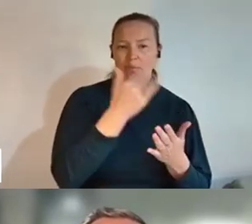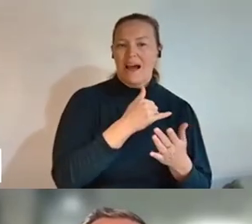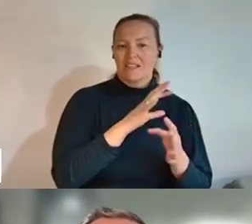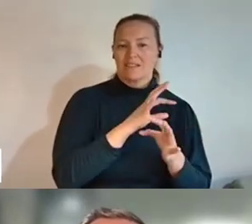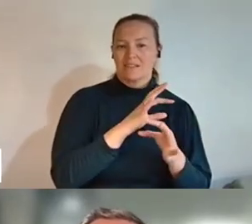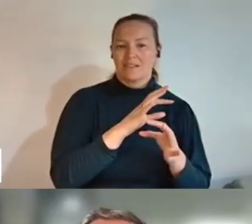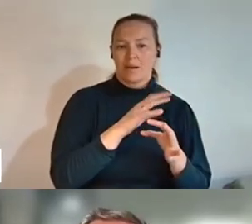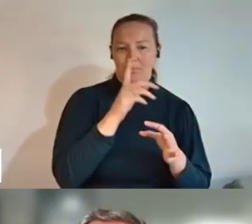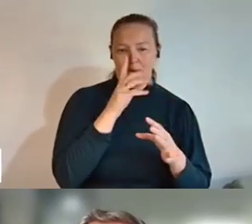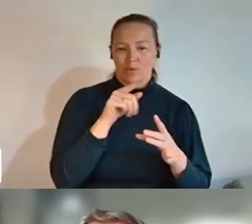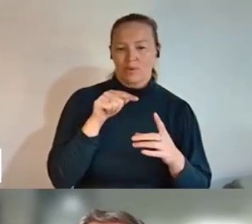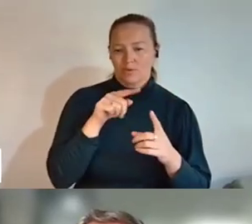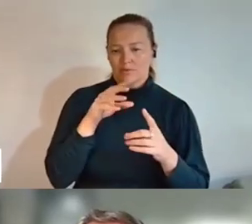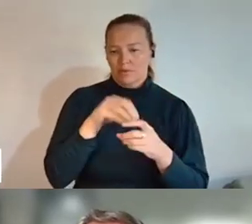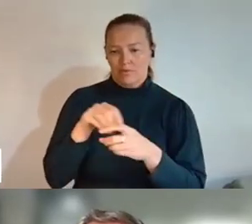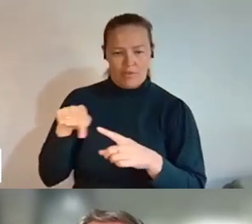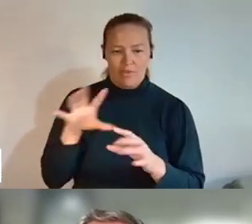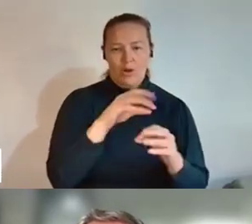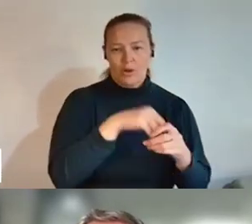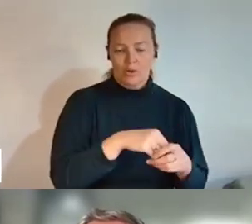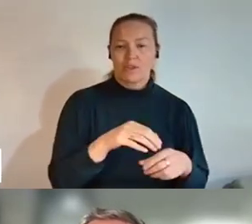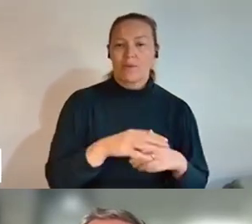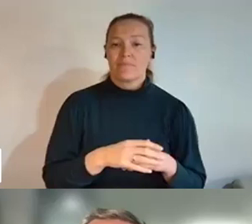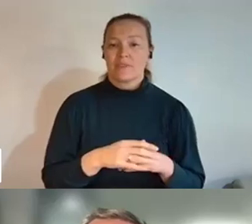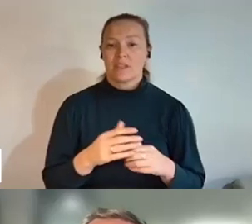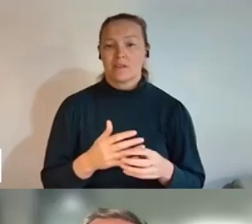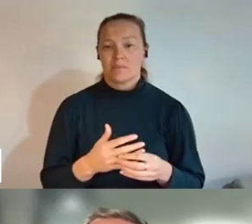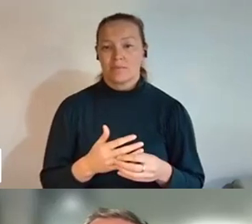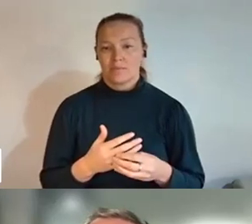it's not usually because there's someone somewhere with a massive clipboard saying make sure access